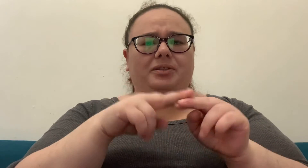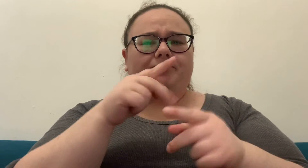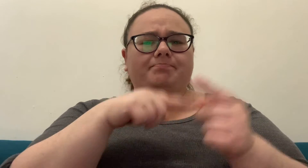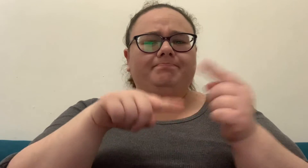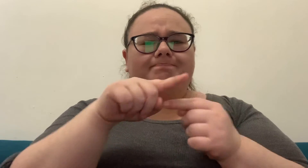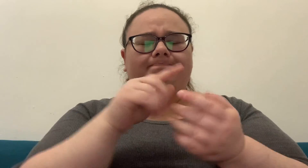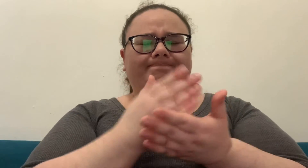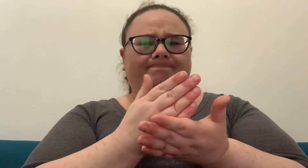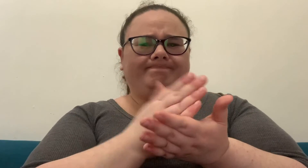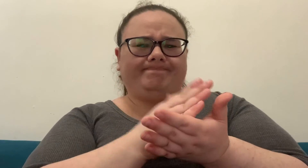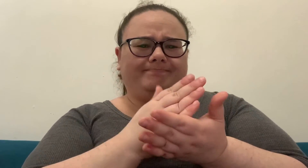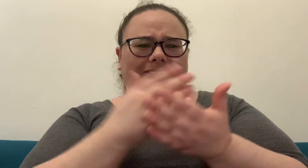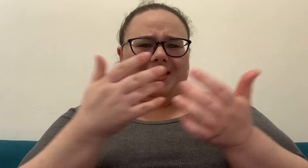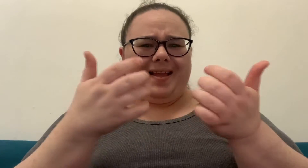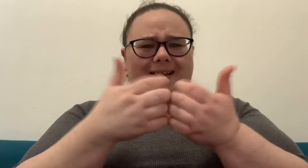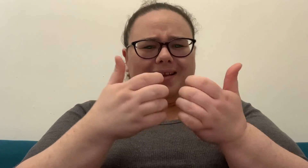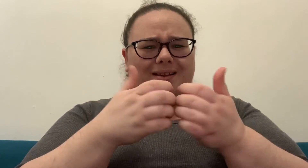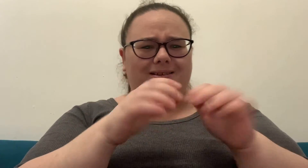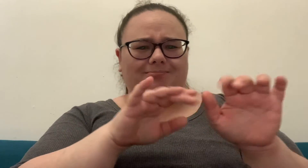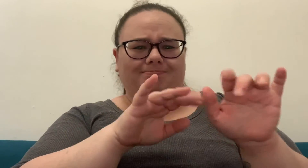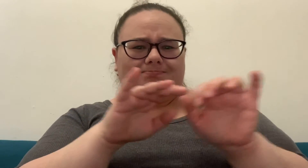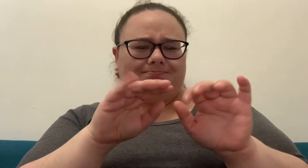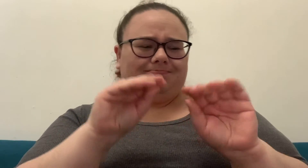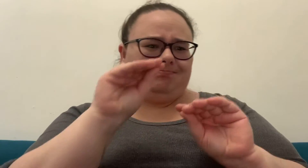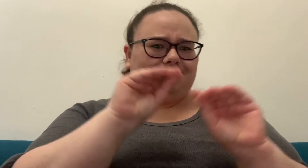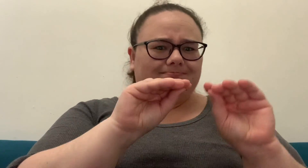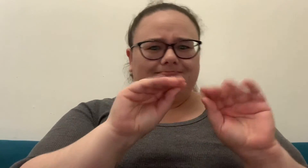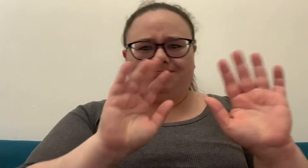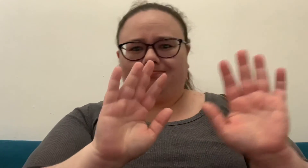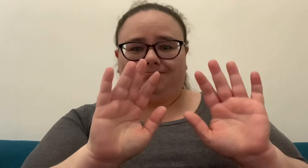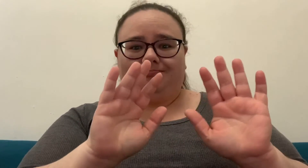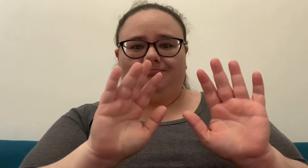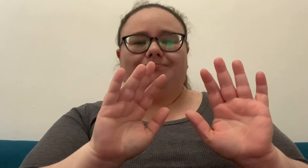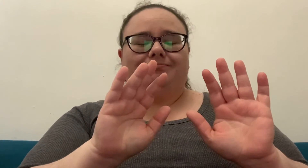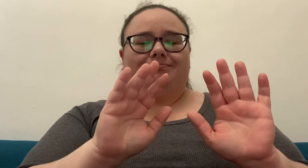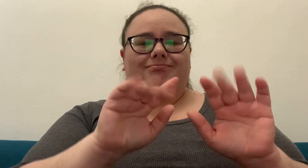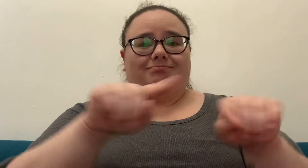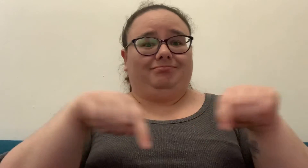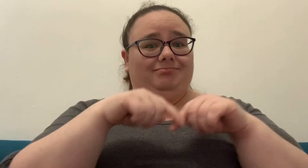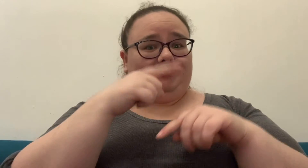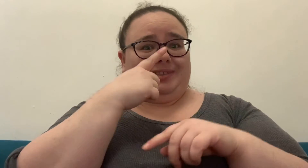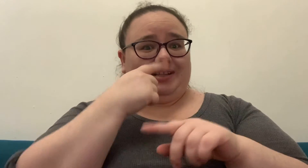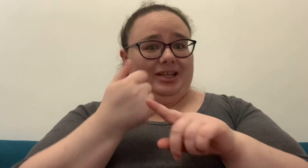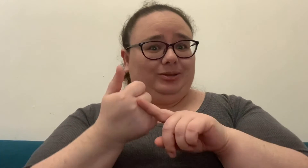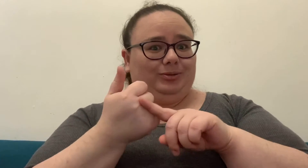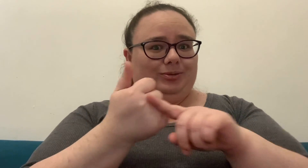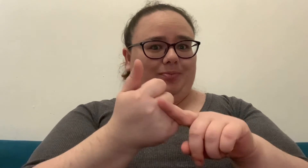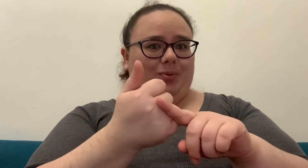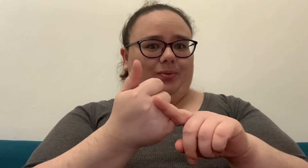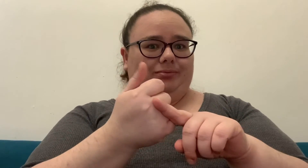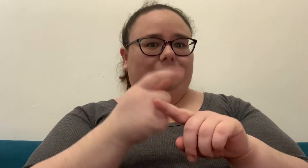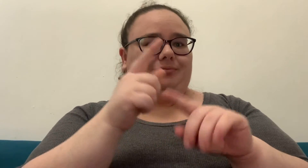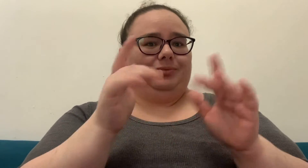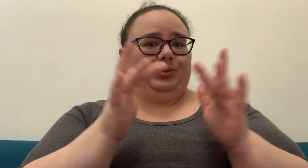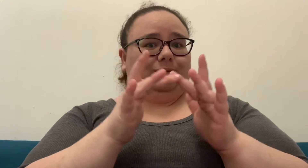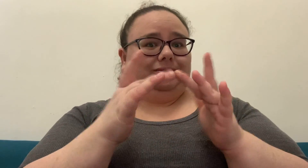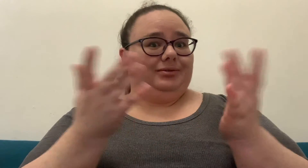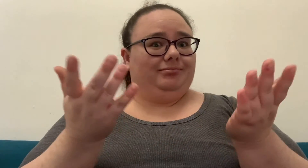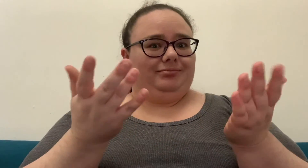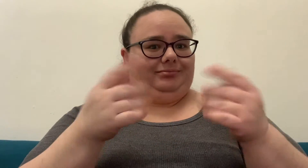If you are not sure how to fill in the Census, we can support you just contact us at